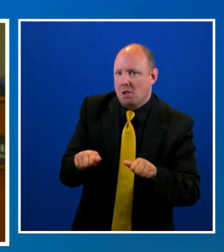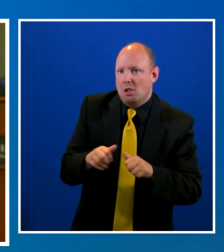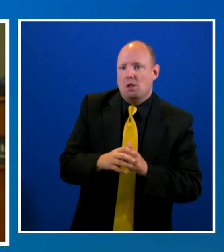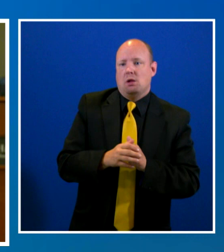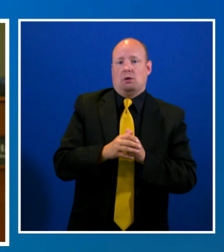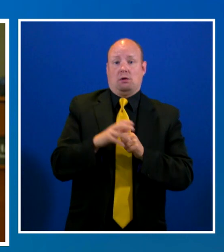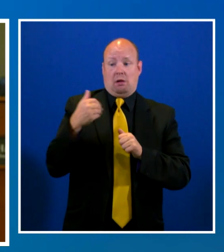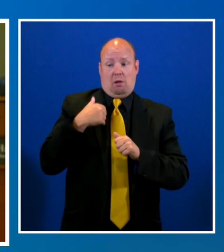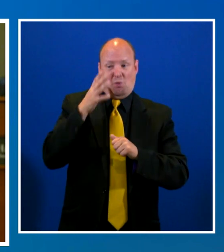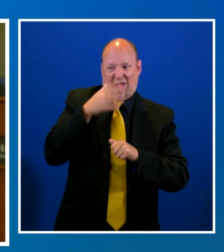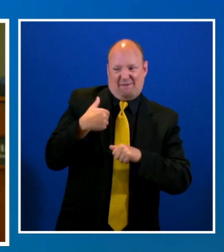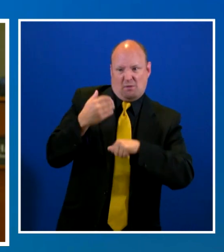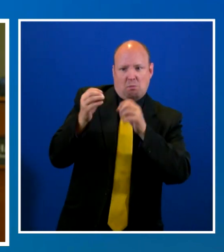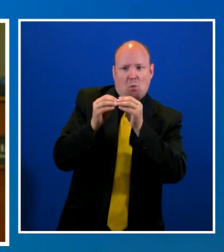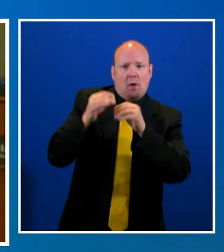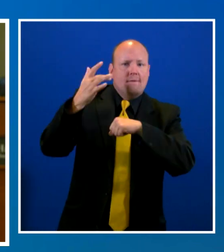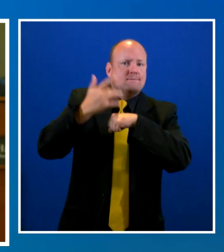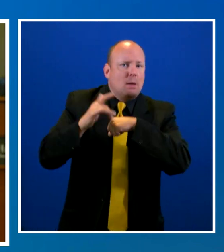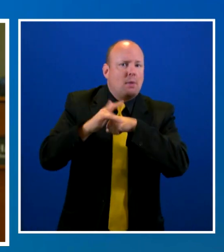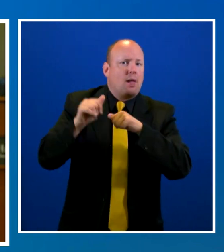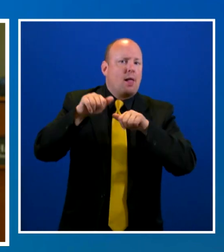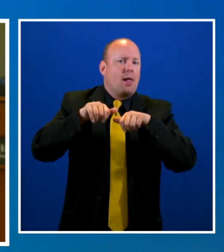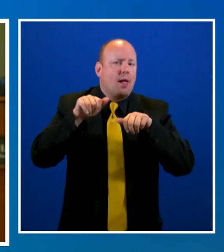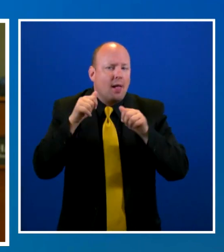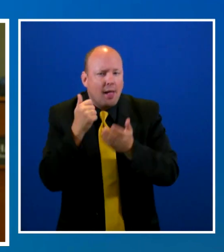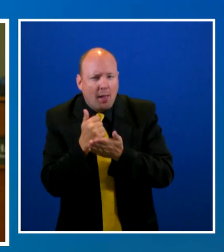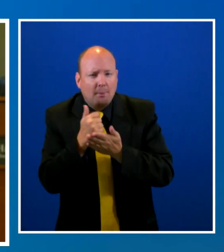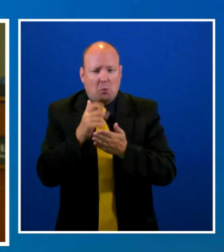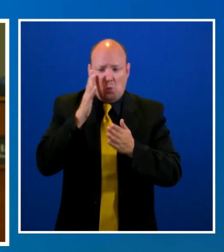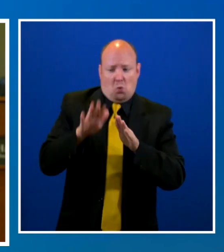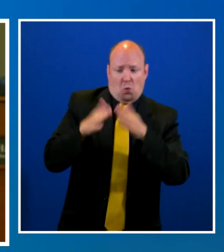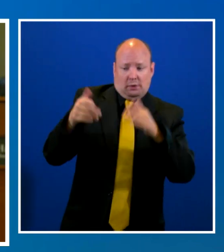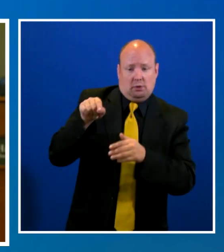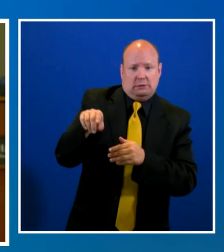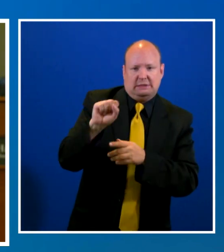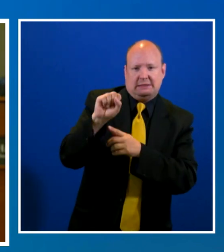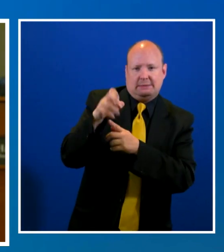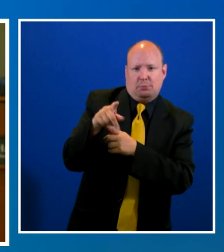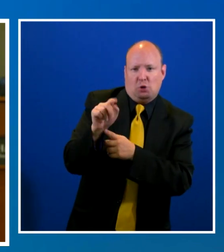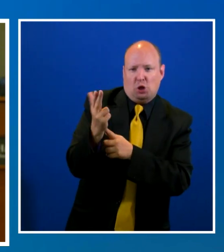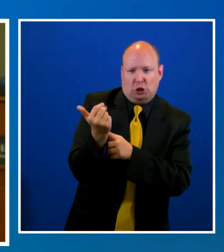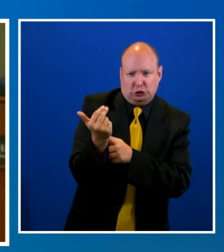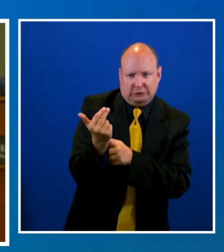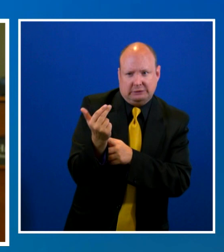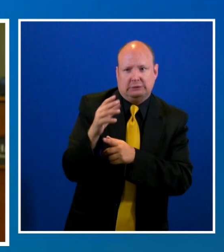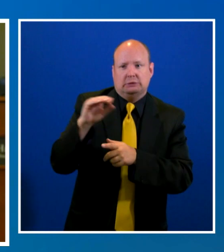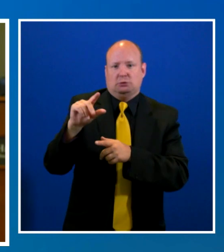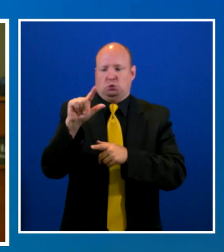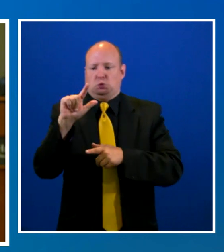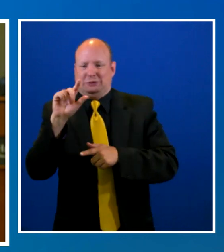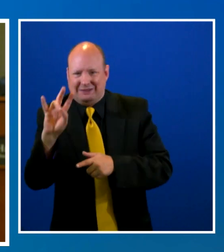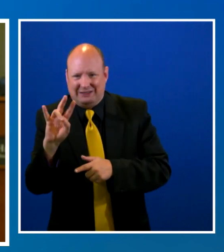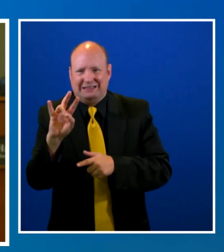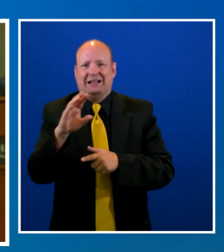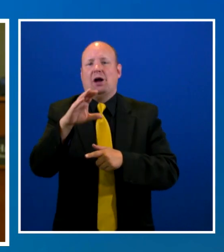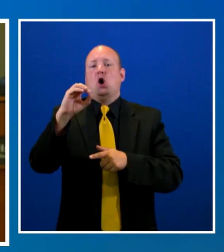September 13, September 27 and October 18, please find more